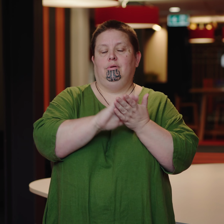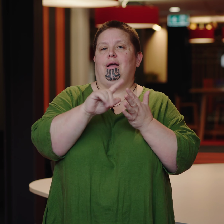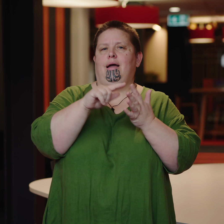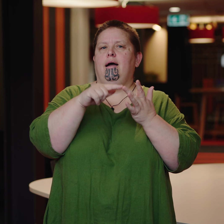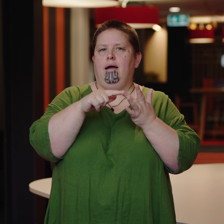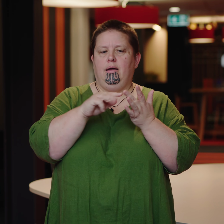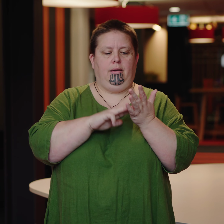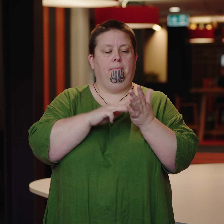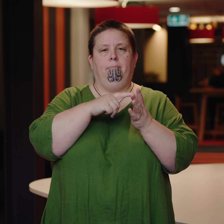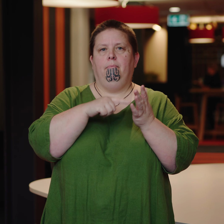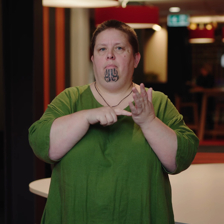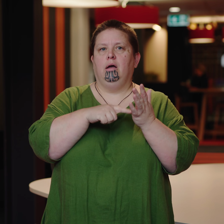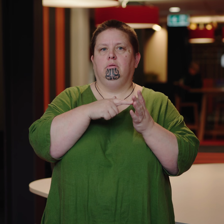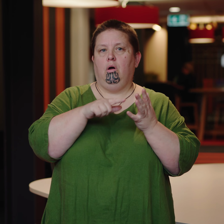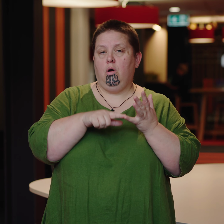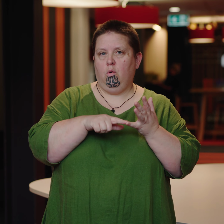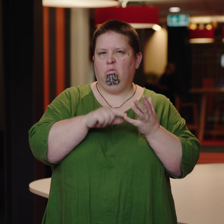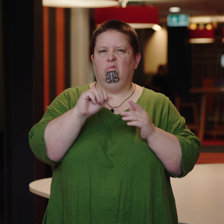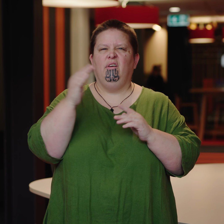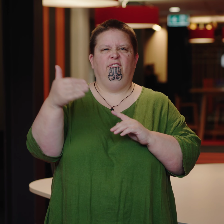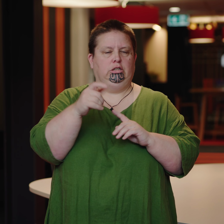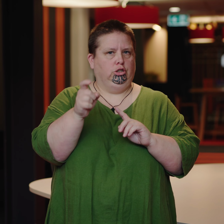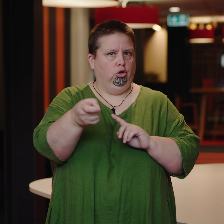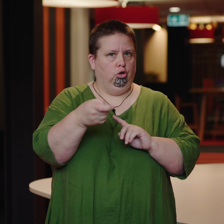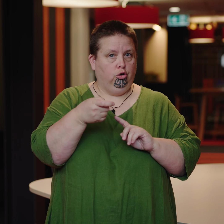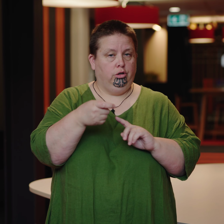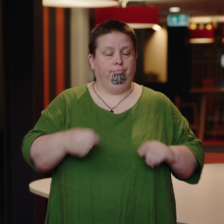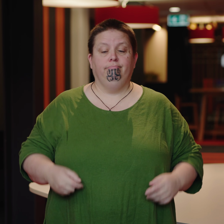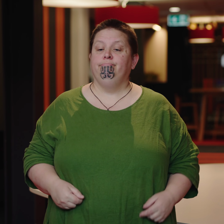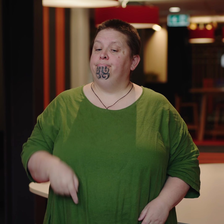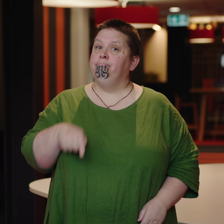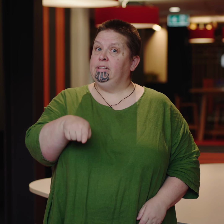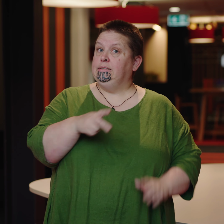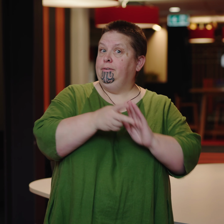hei matau, which is the fishhook.